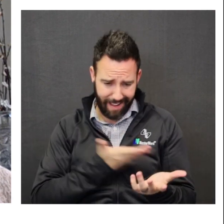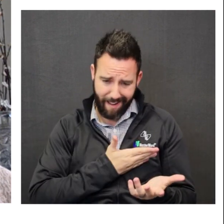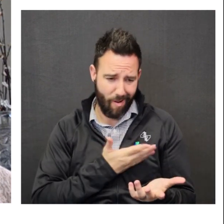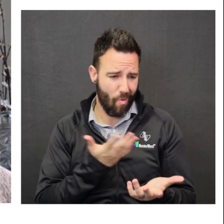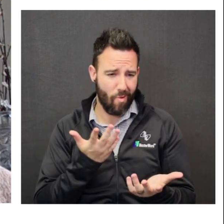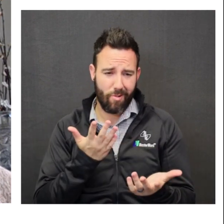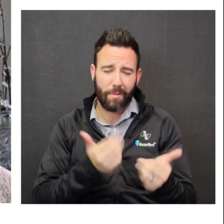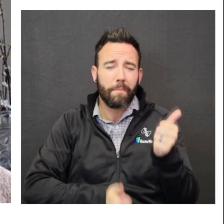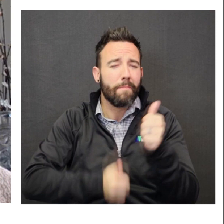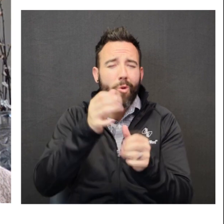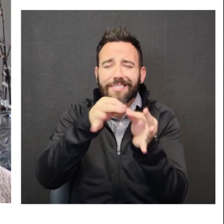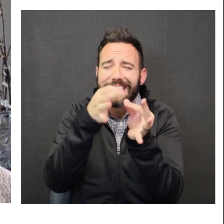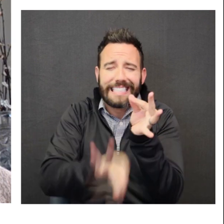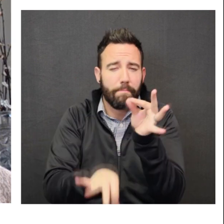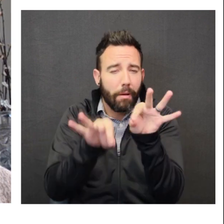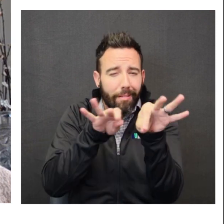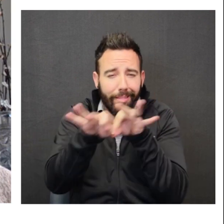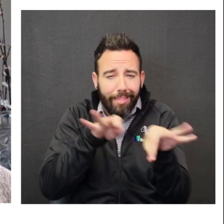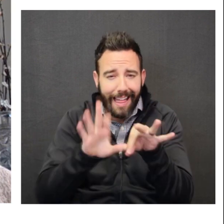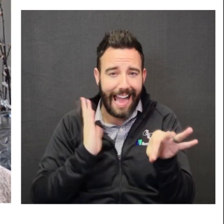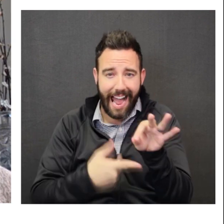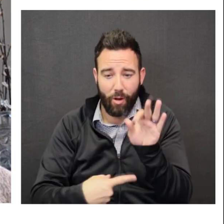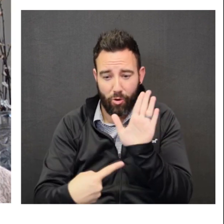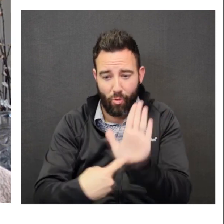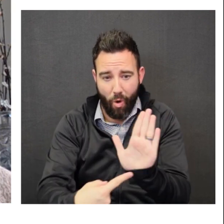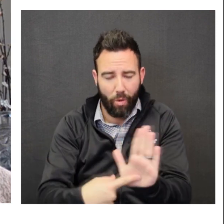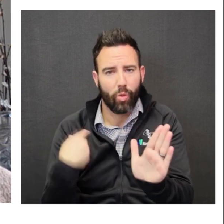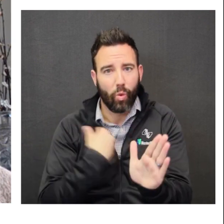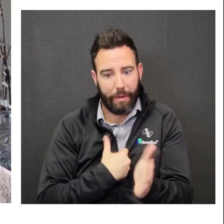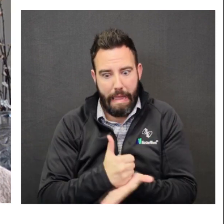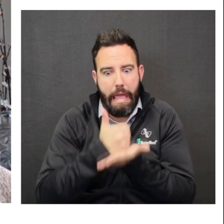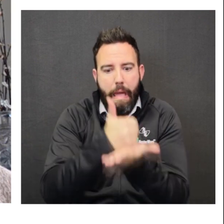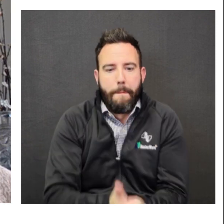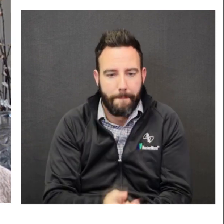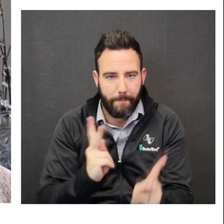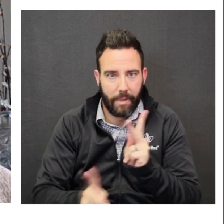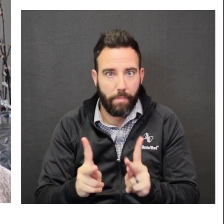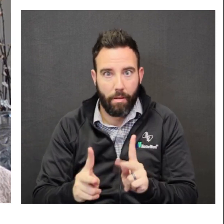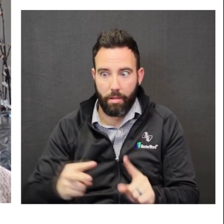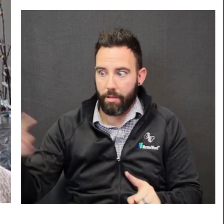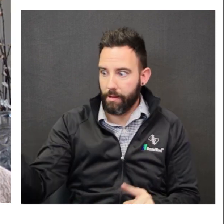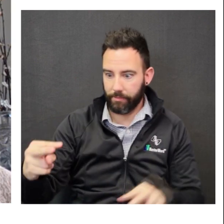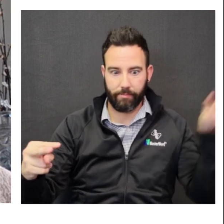the most fundamental roll that we have, it is that we help people become visible to each other.